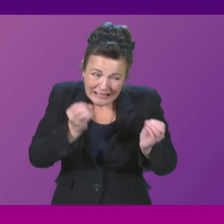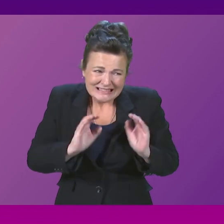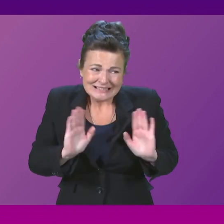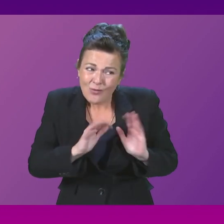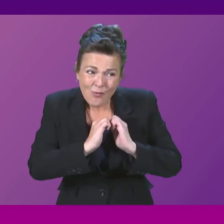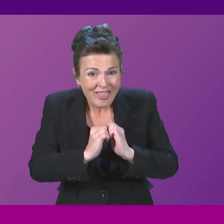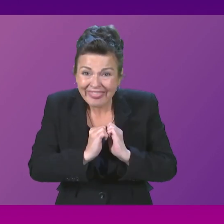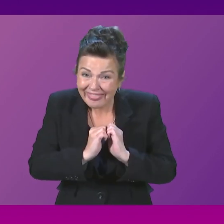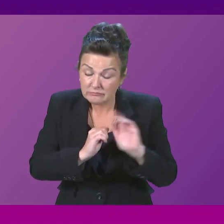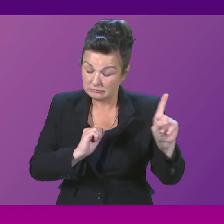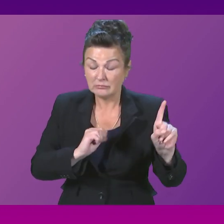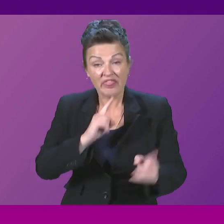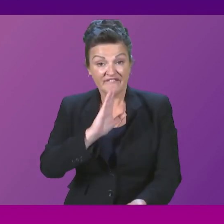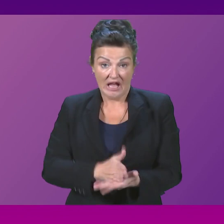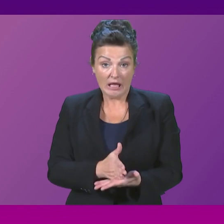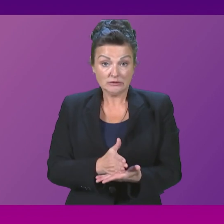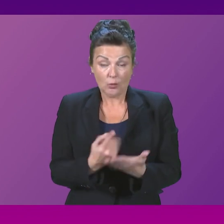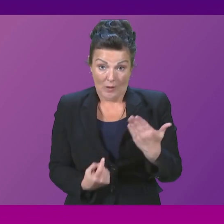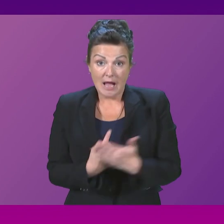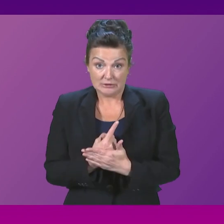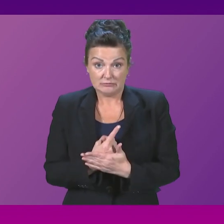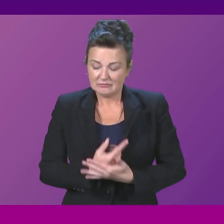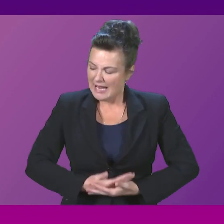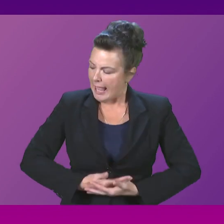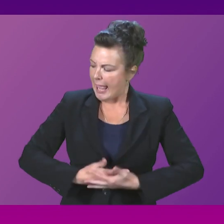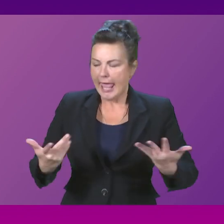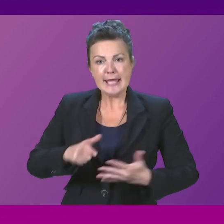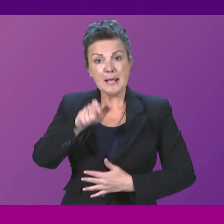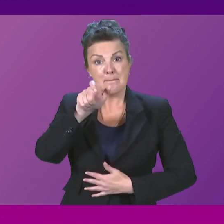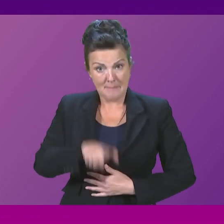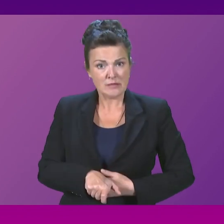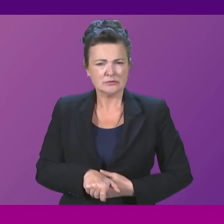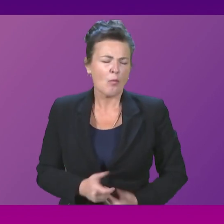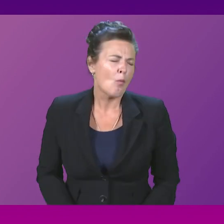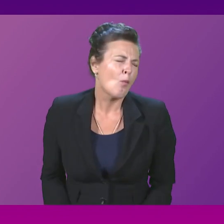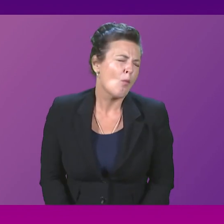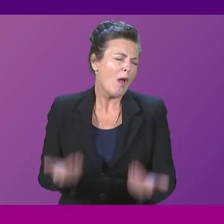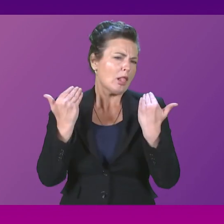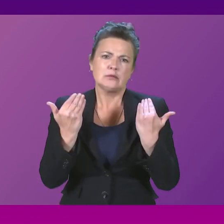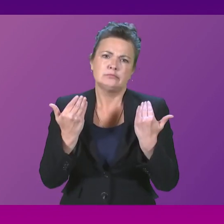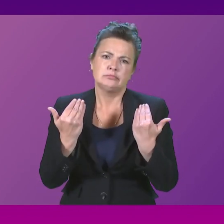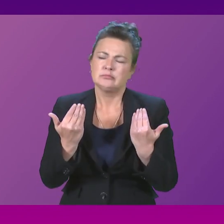The fact of the matter is that any decent person welcomes the fact that the United Kingdom